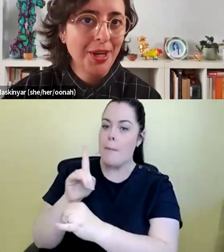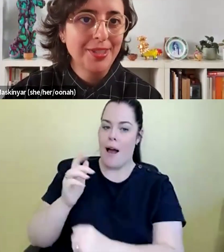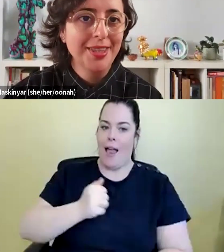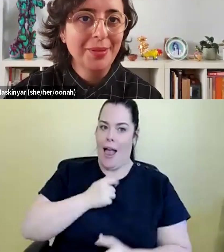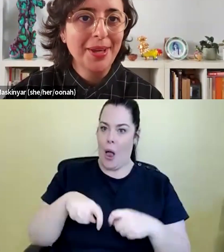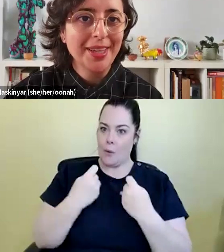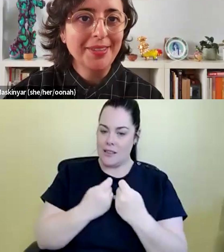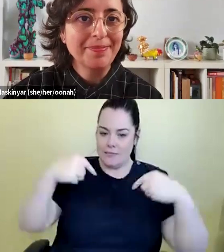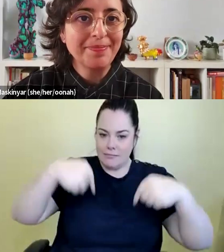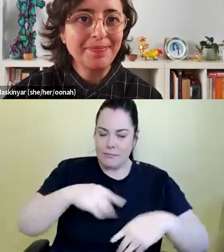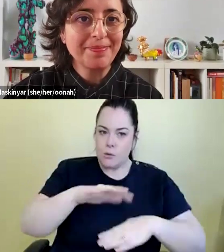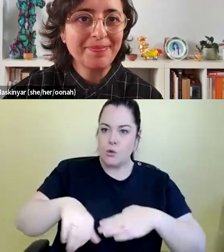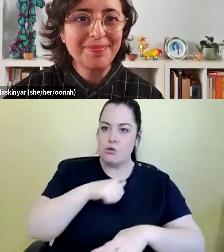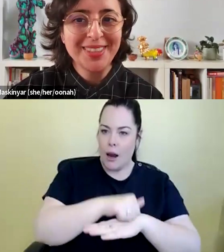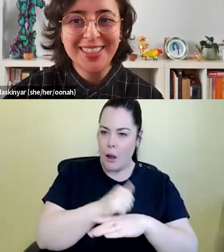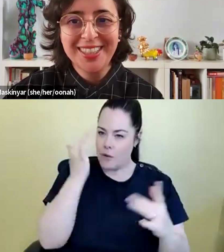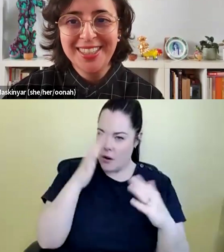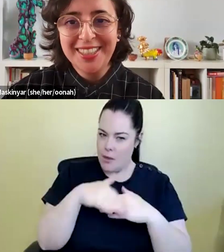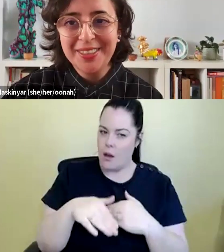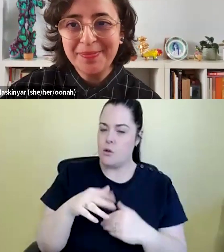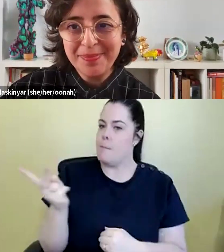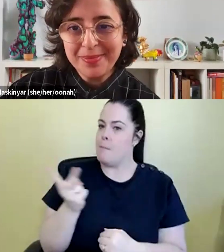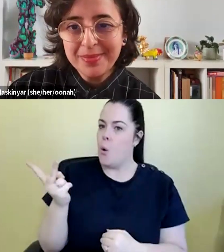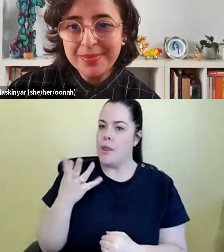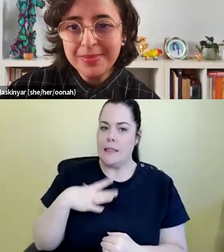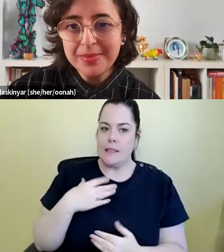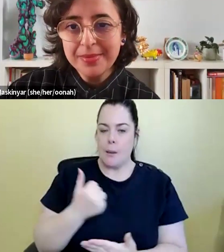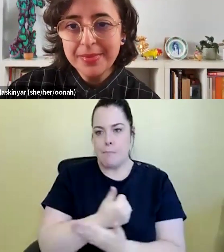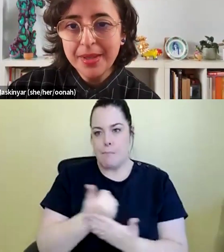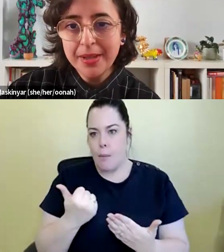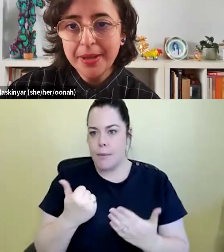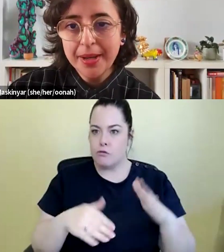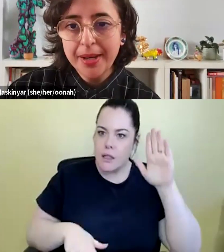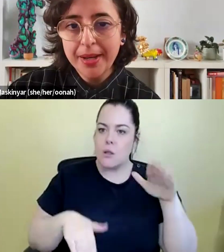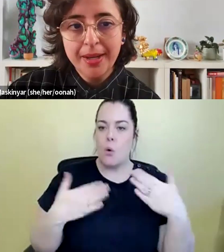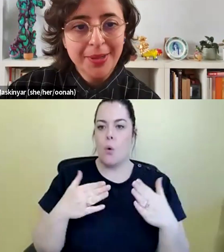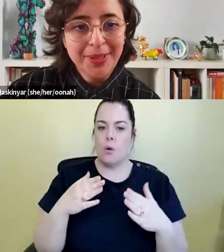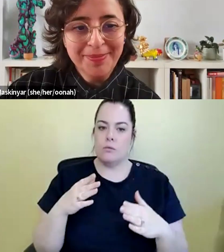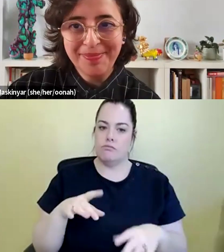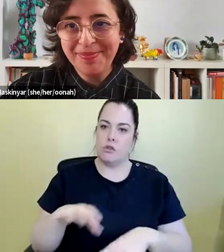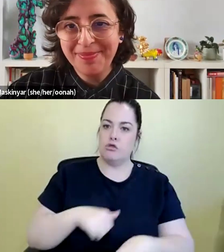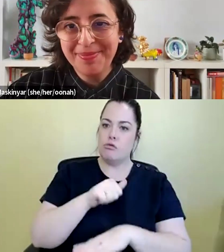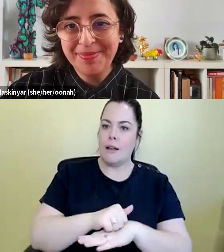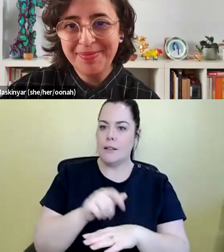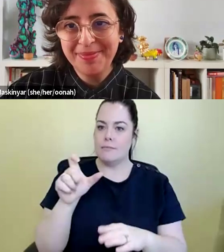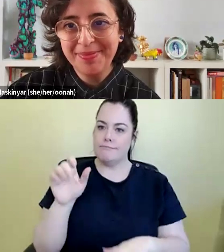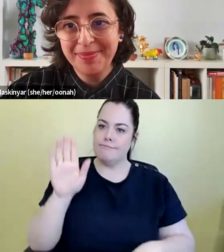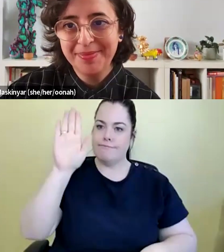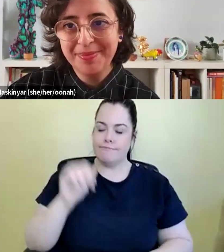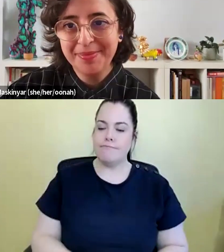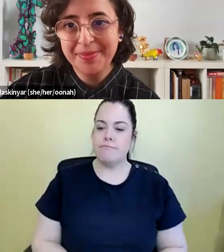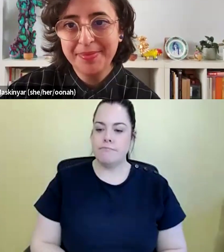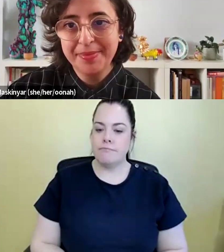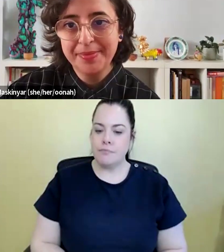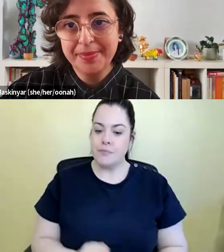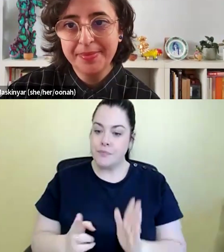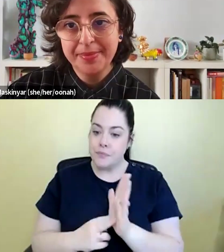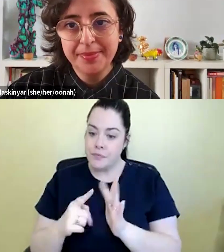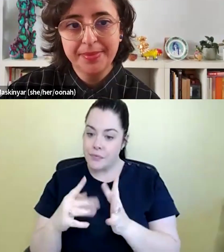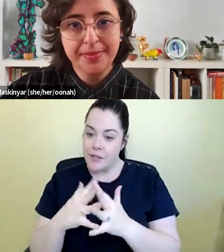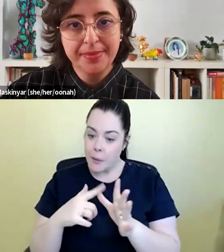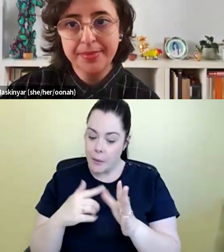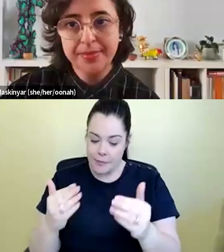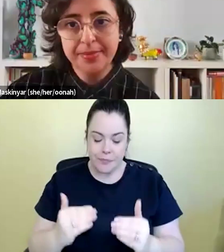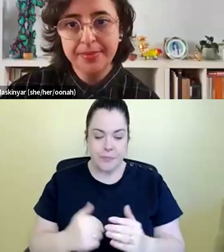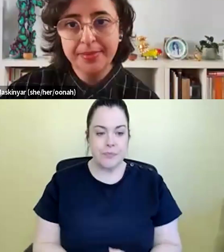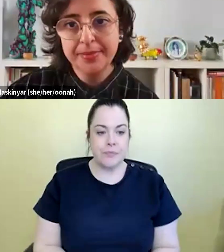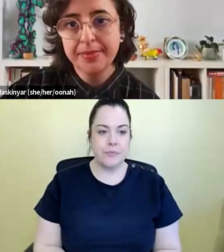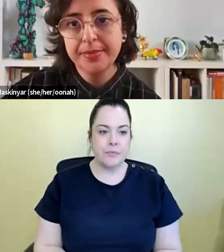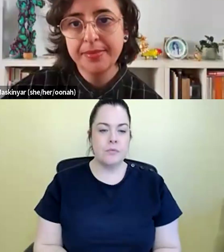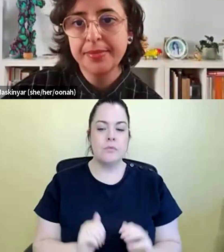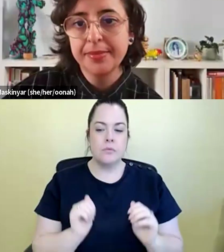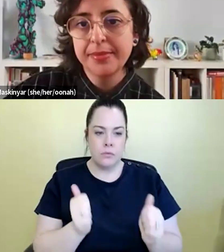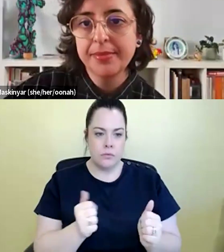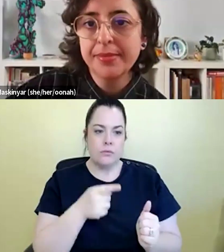you have to think about that. Niwa? >> This one is looking a bit ahead,